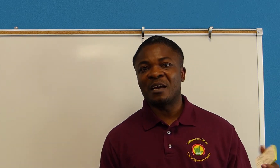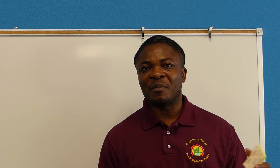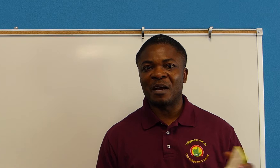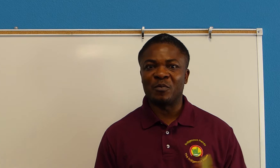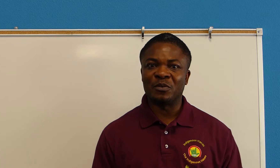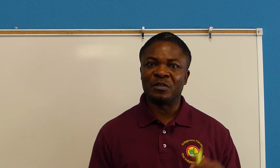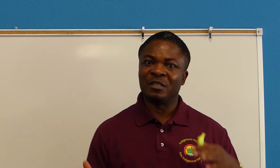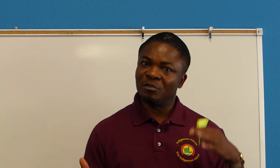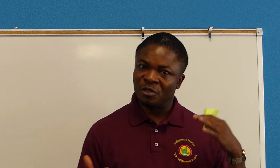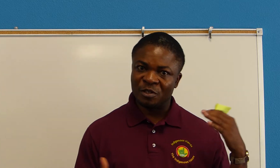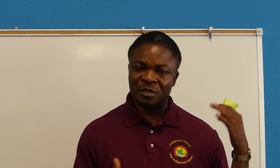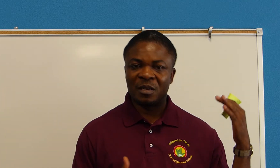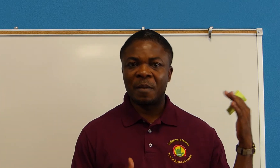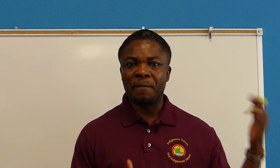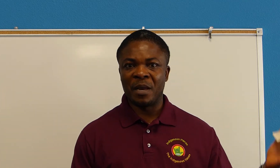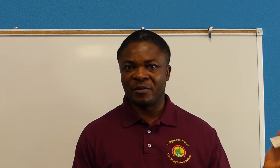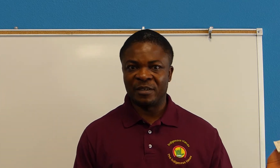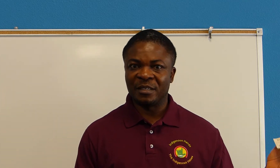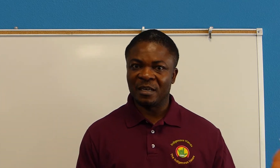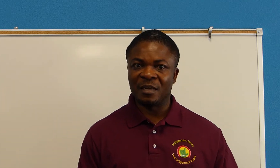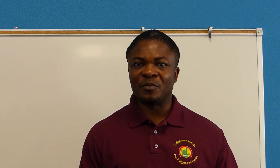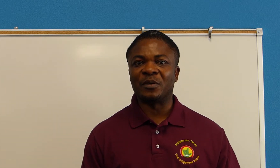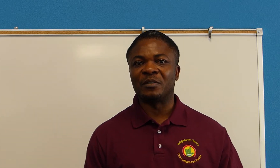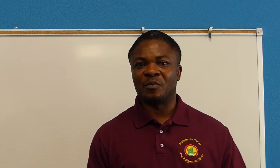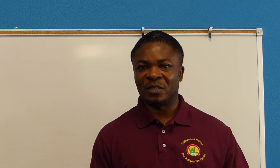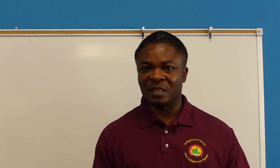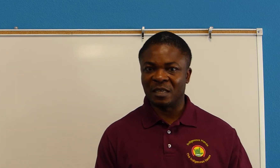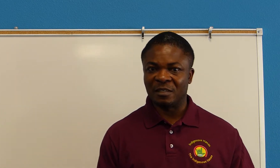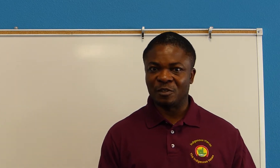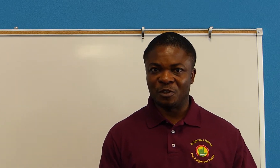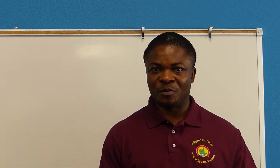I want to introduce Mary Edward once again to you